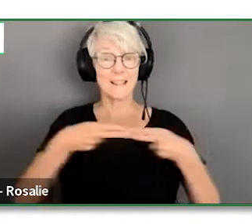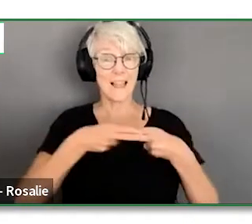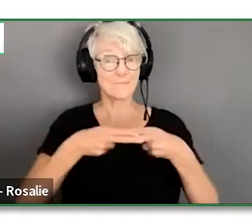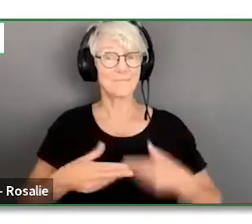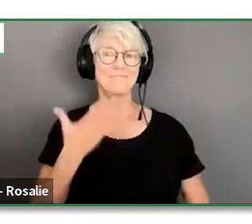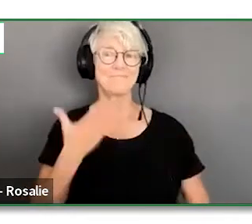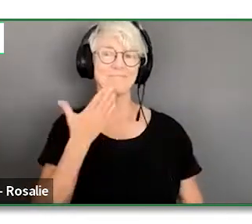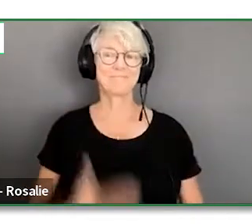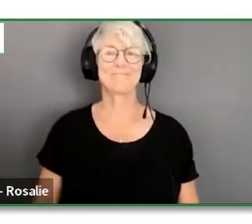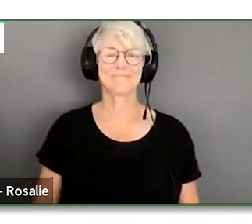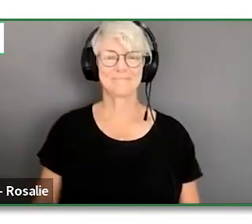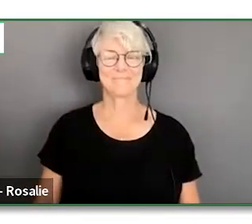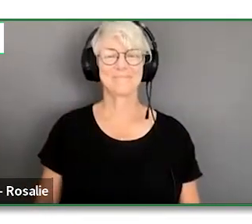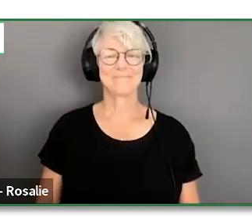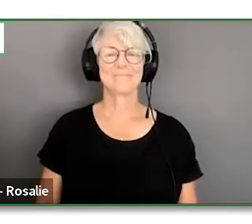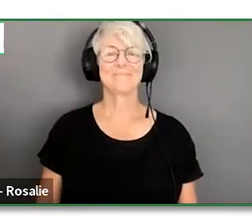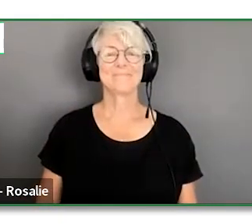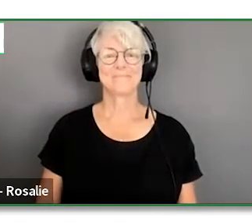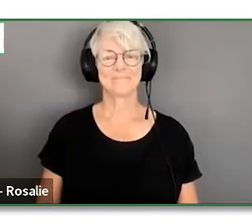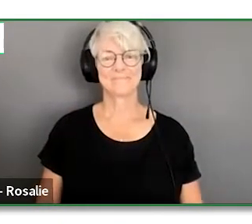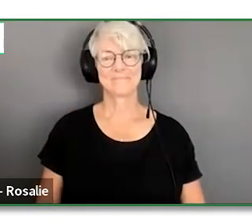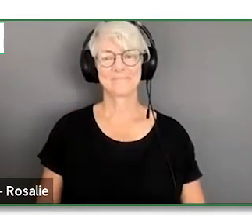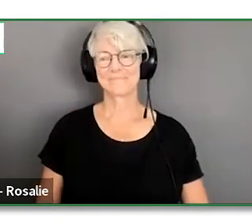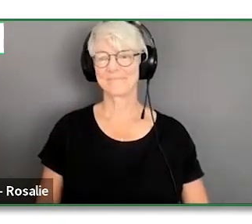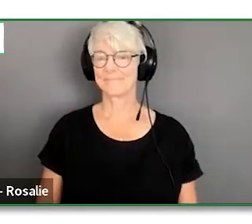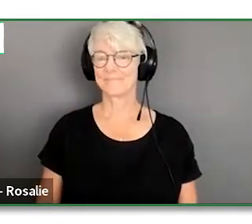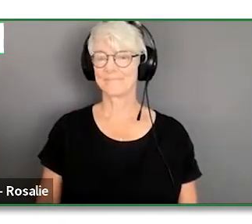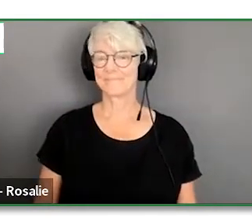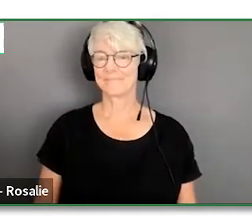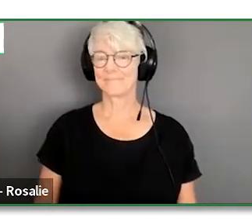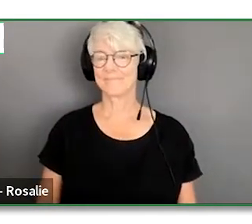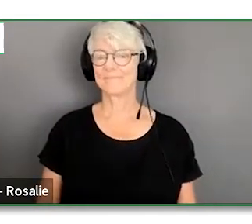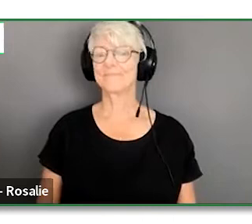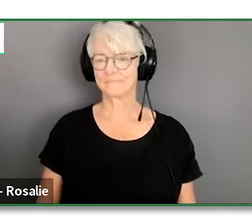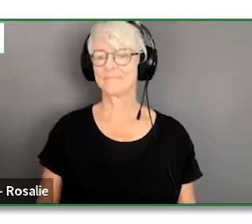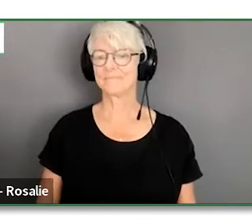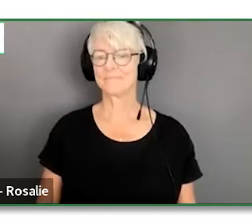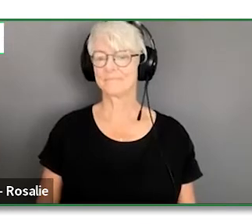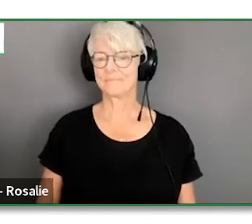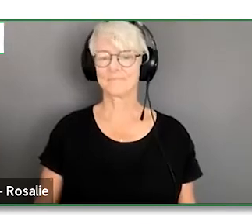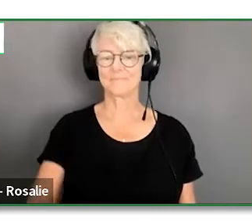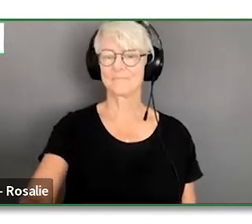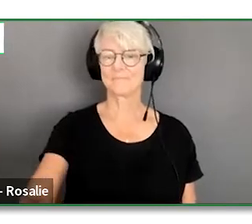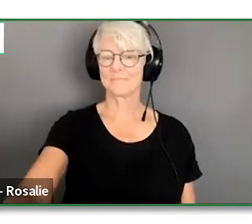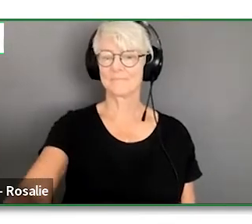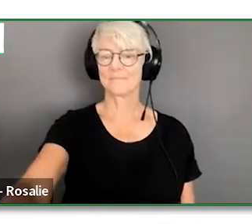patience. Parks Canada is the first organization of a national parks in the world. We have